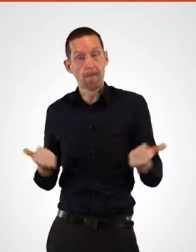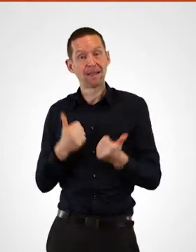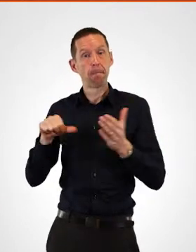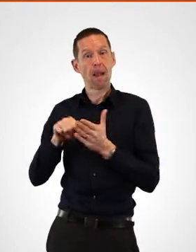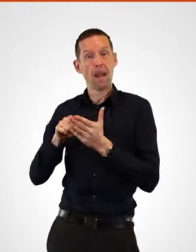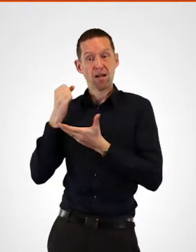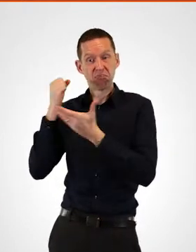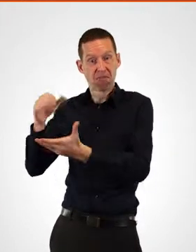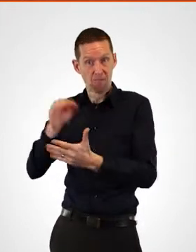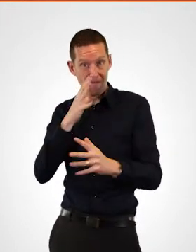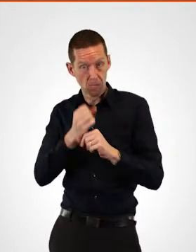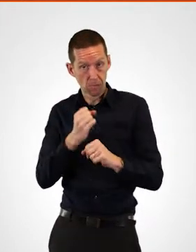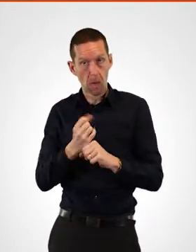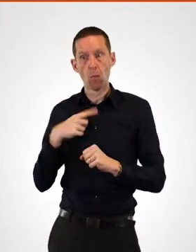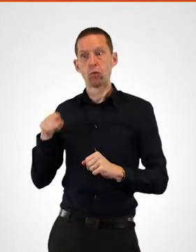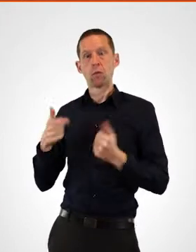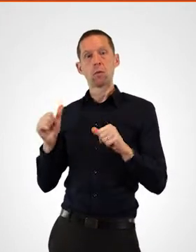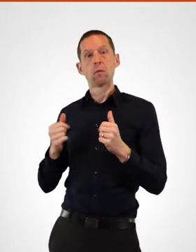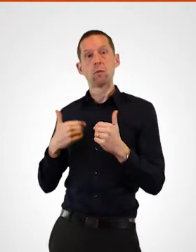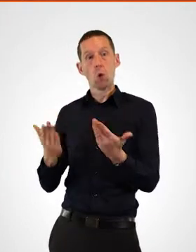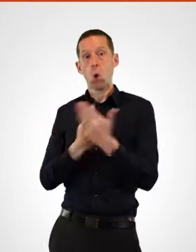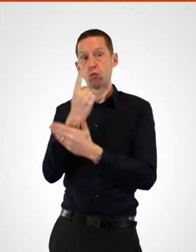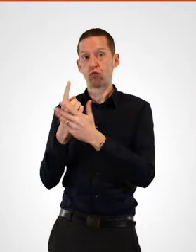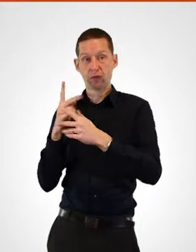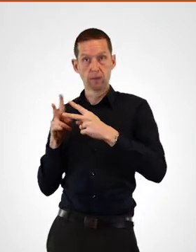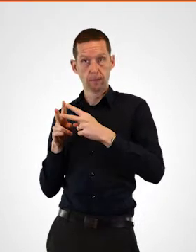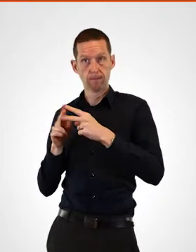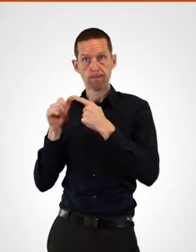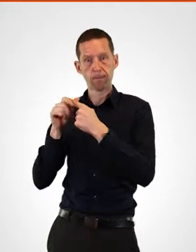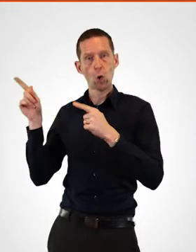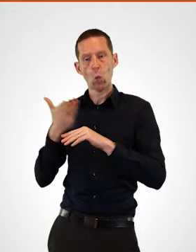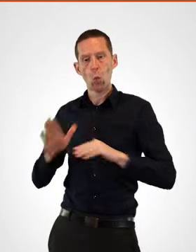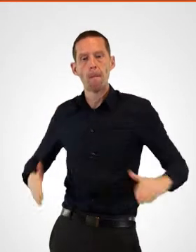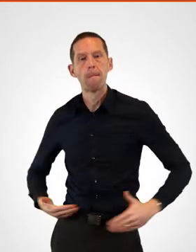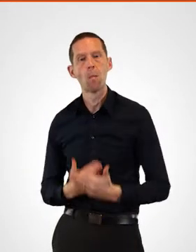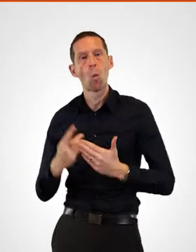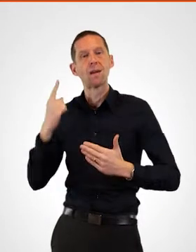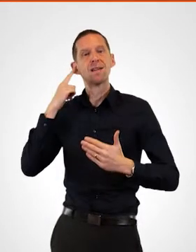because this has provided the opportunity for two things: first of all, newborn hearing screening,